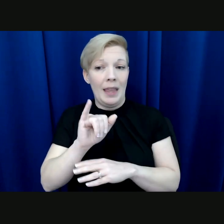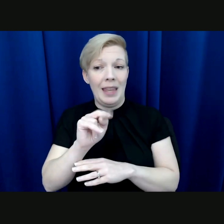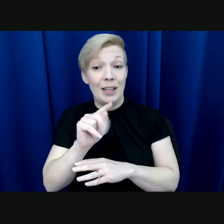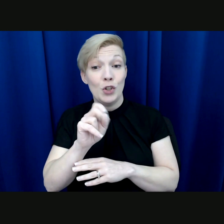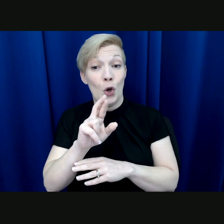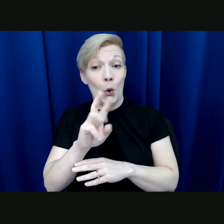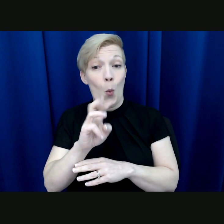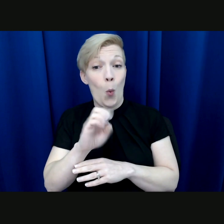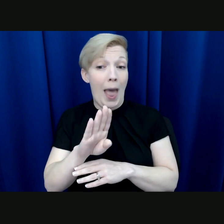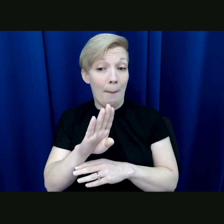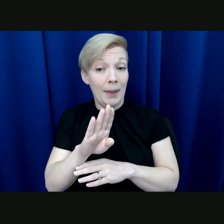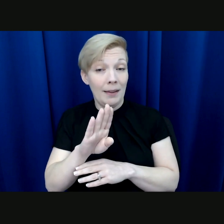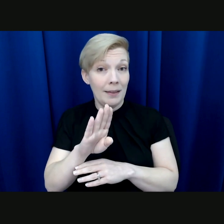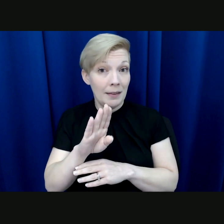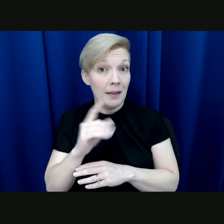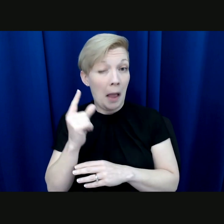But no. We, you know, we try.